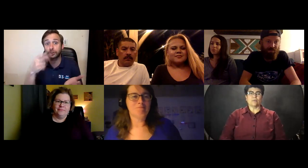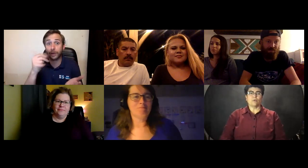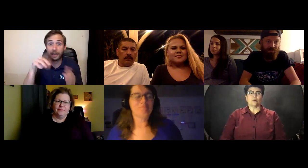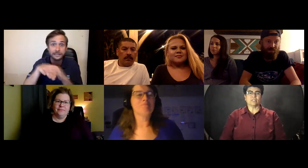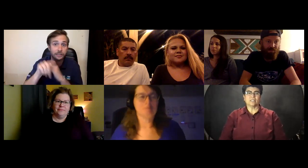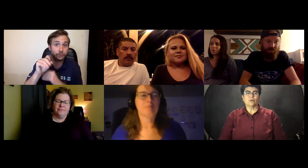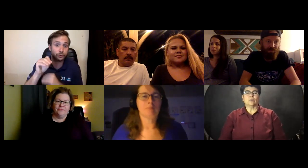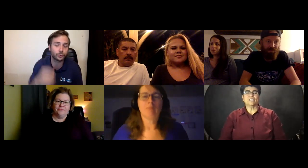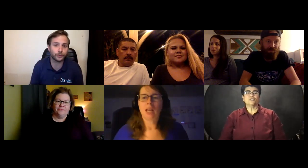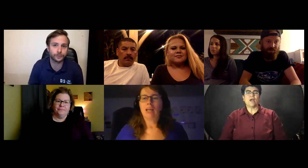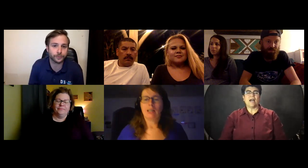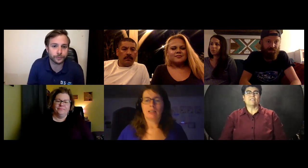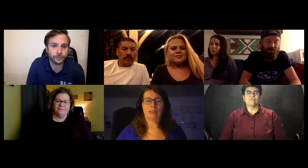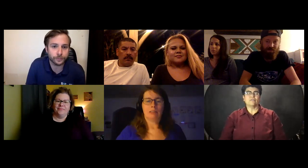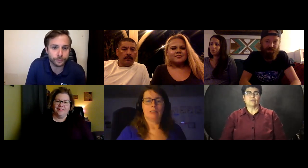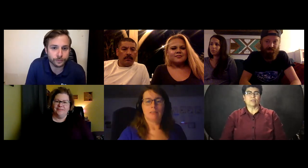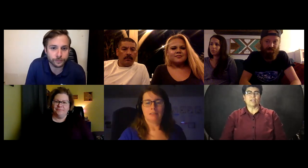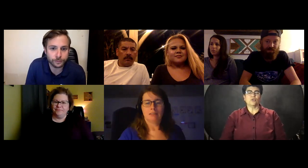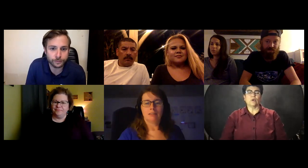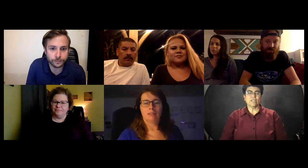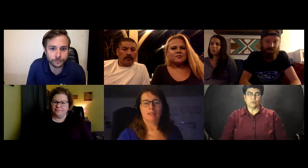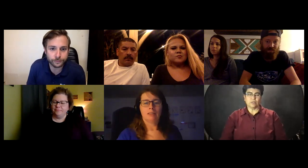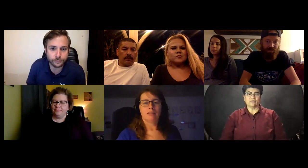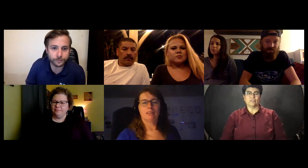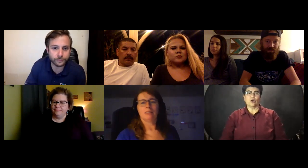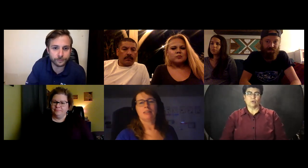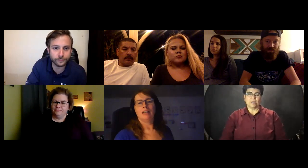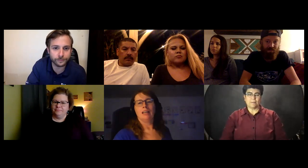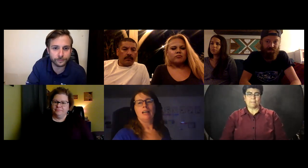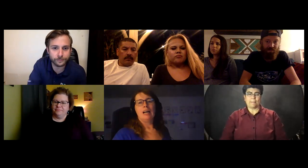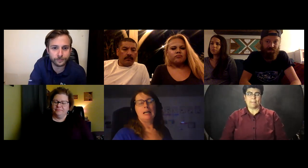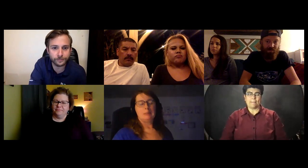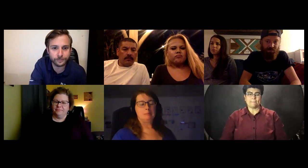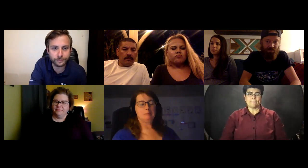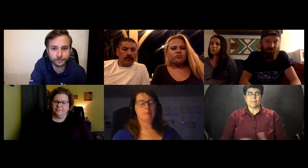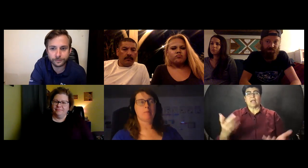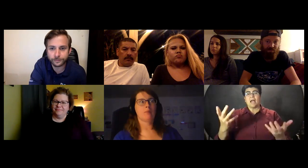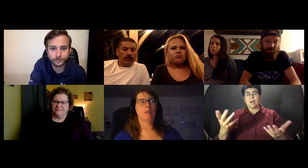important what did you have that you wish you would have known